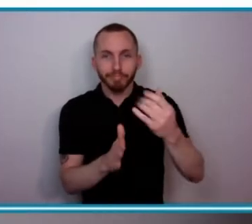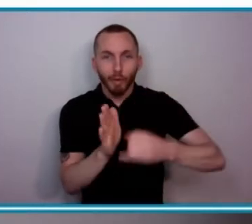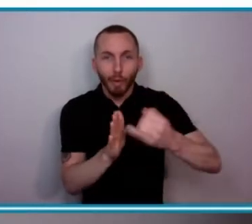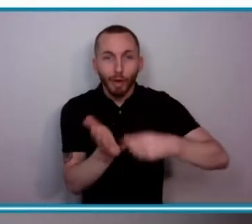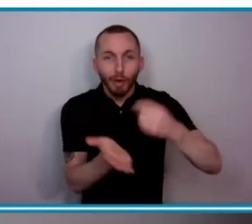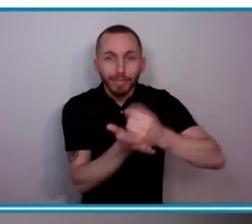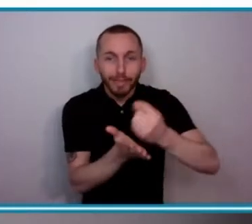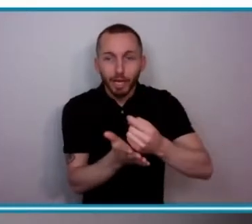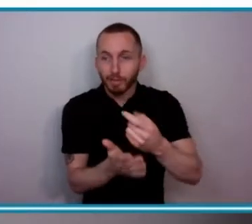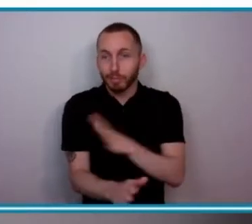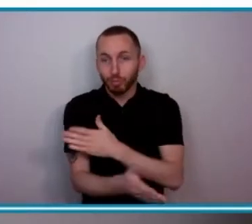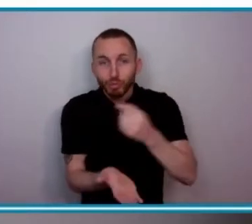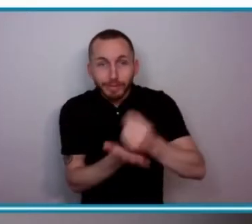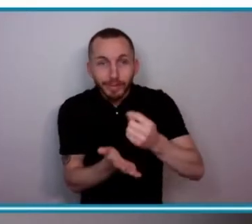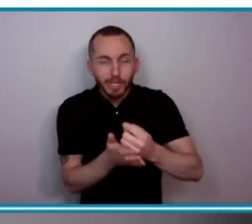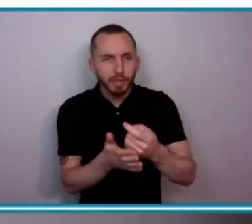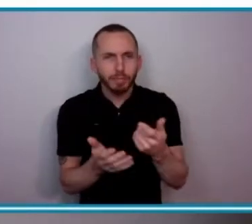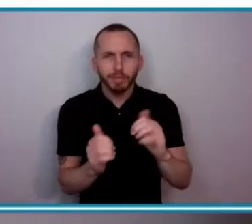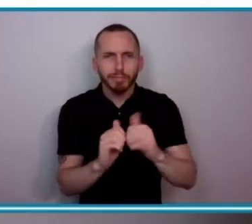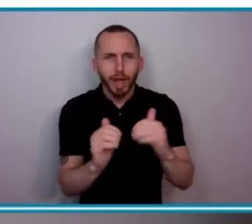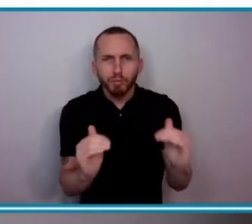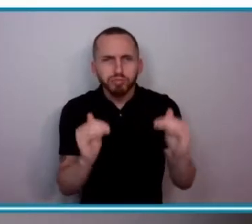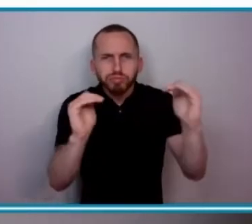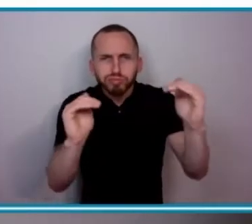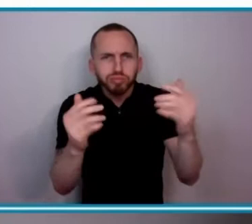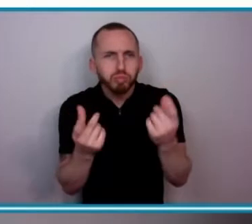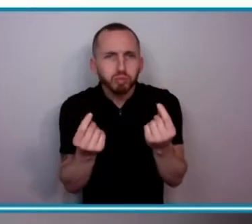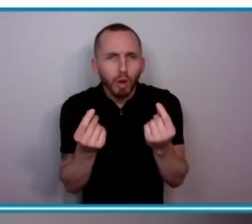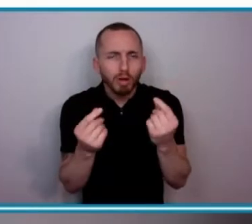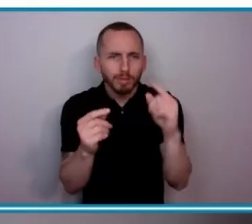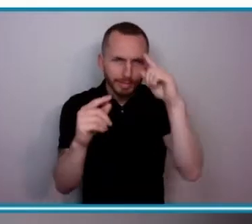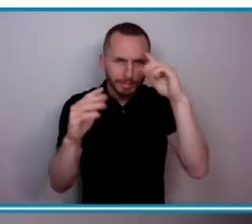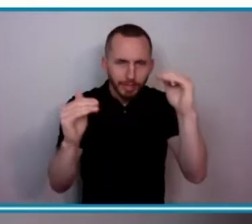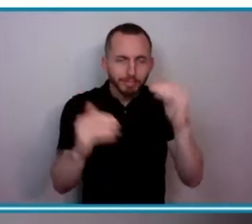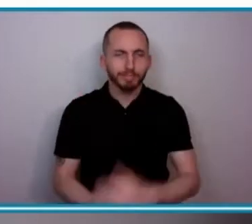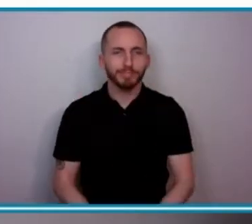So I'd like to invite Dr. Chatterjee to begin the discussion.